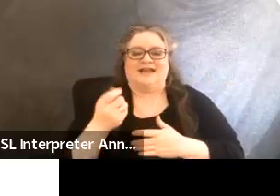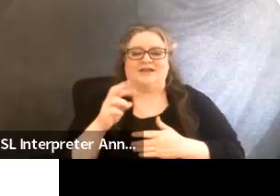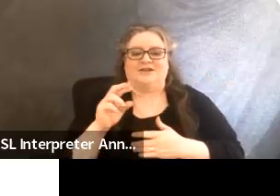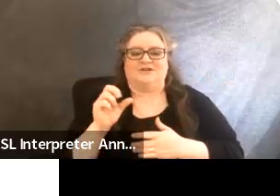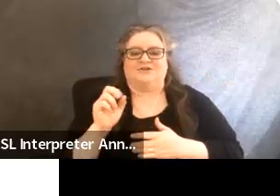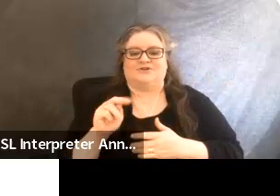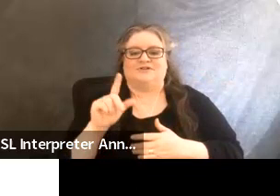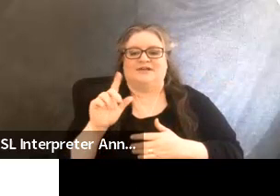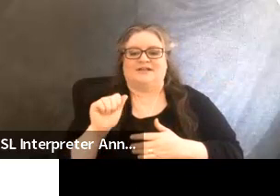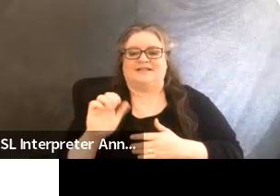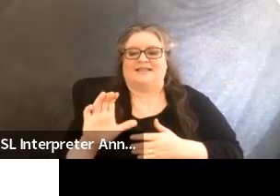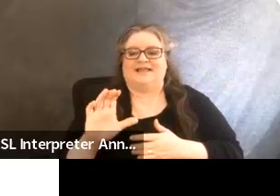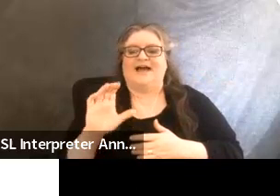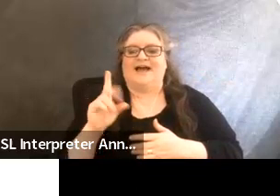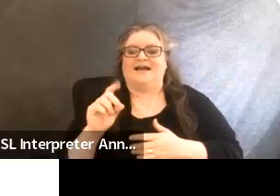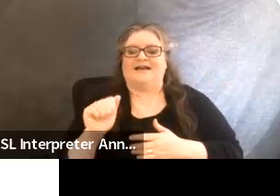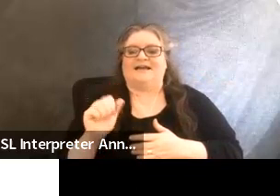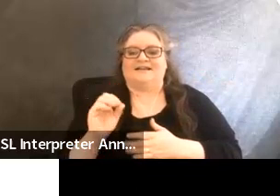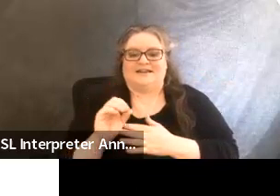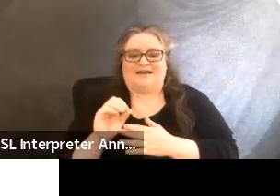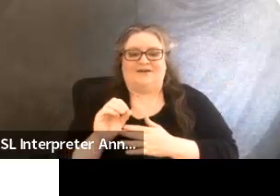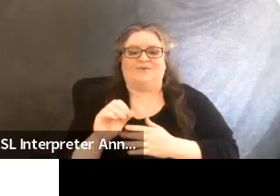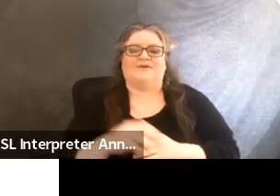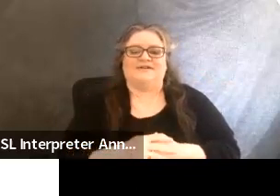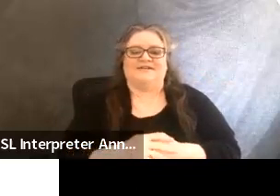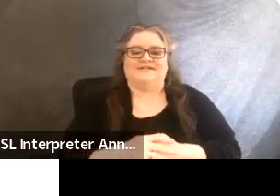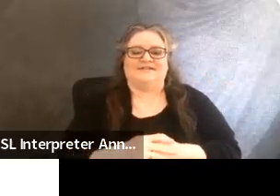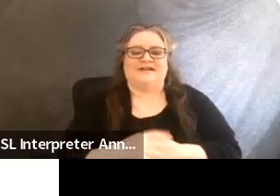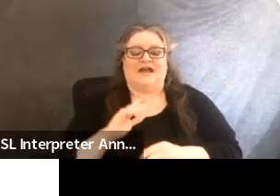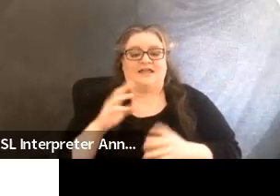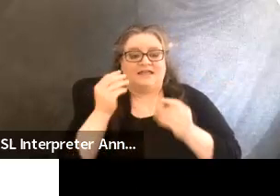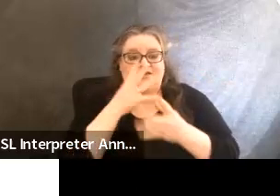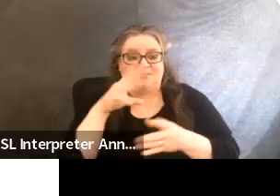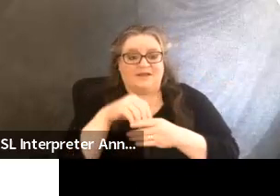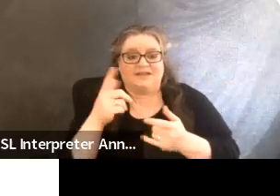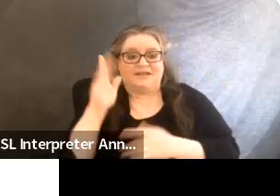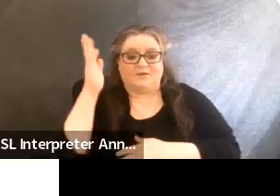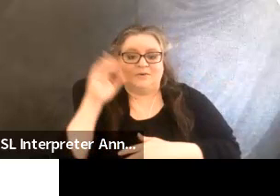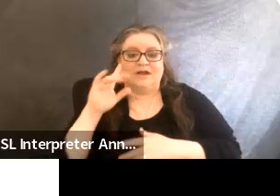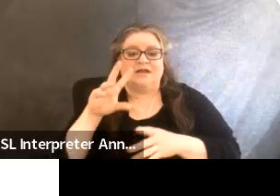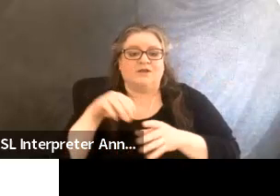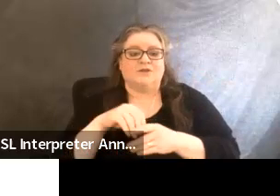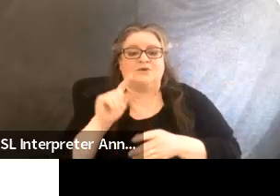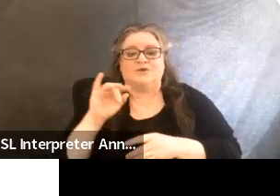from Desert Wing Design. The information found in this presentation includes tips based upon the experiences